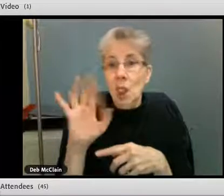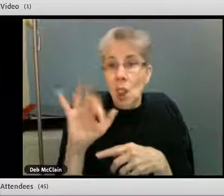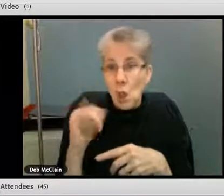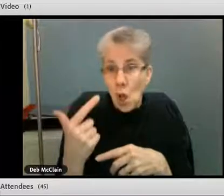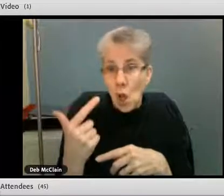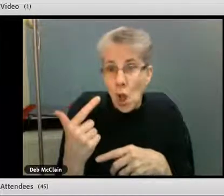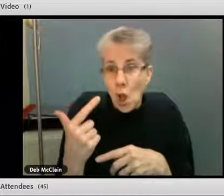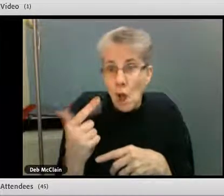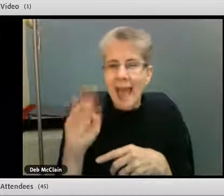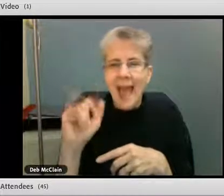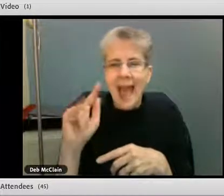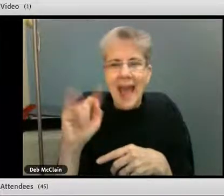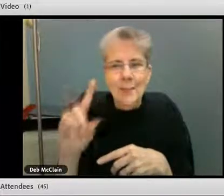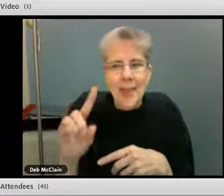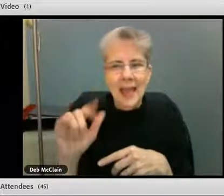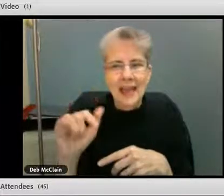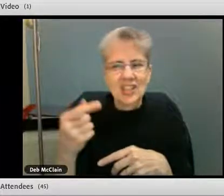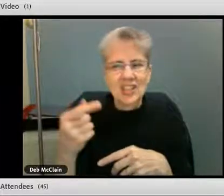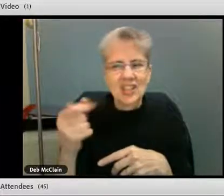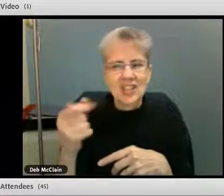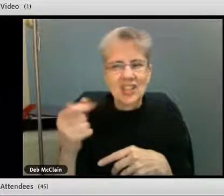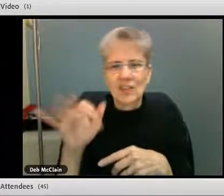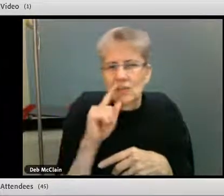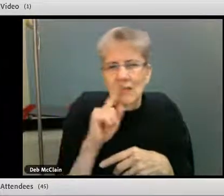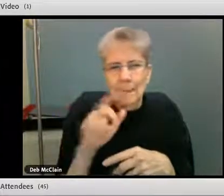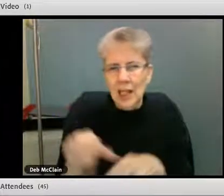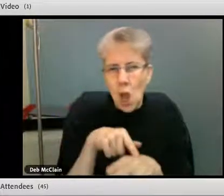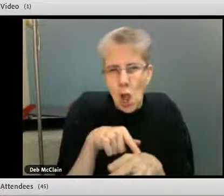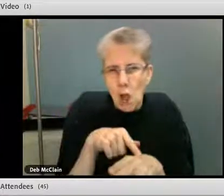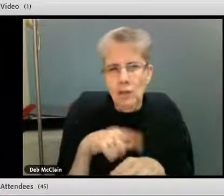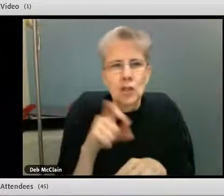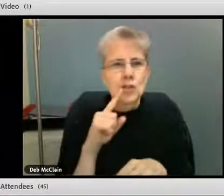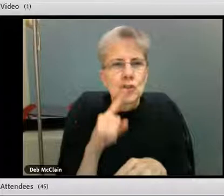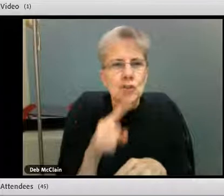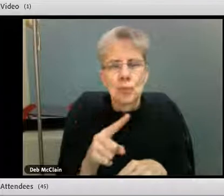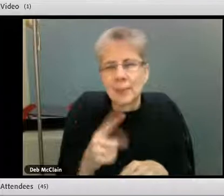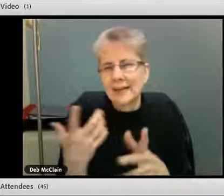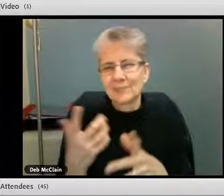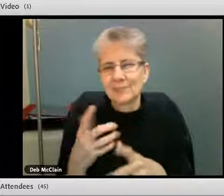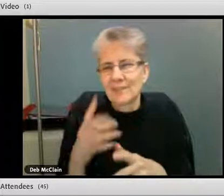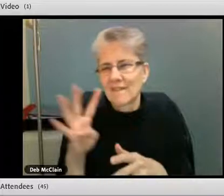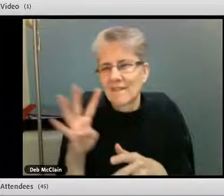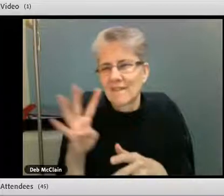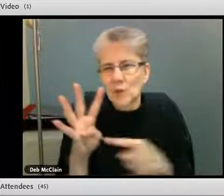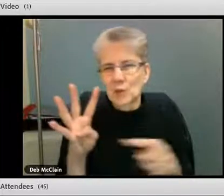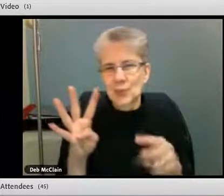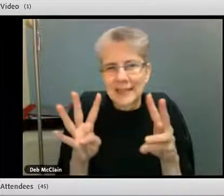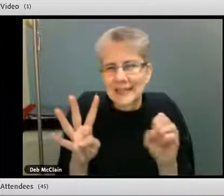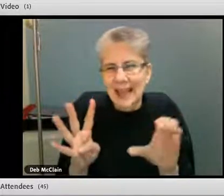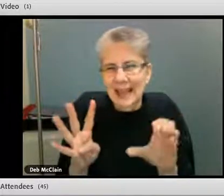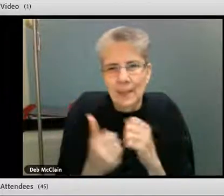It should be four to six seconds at the most. It's something that's gonna loop around and around.